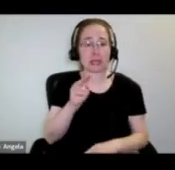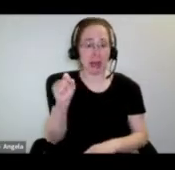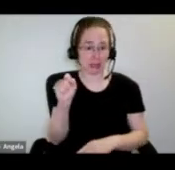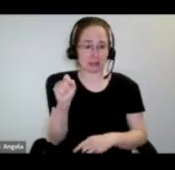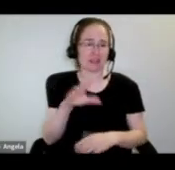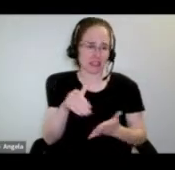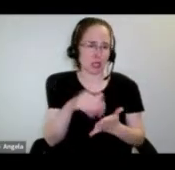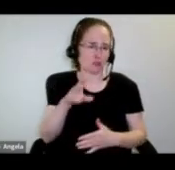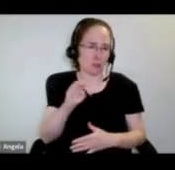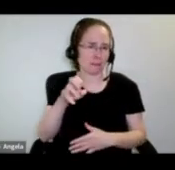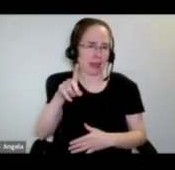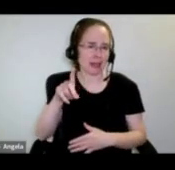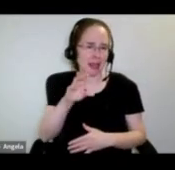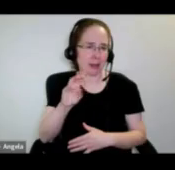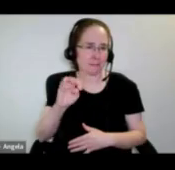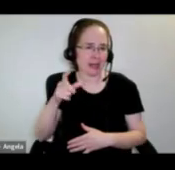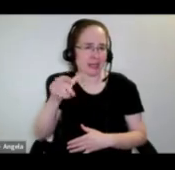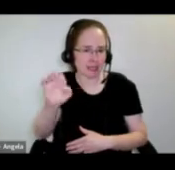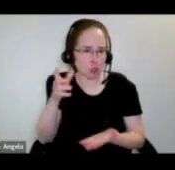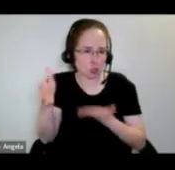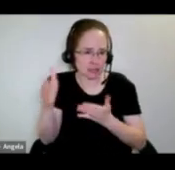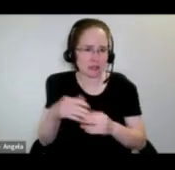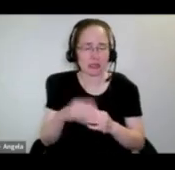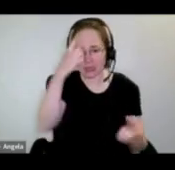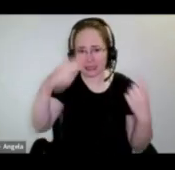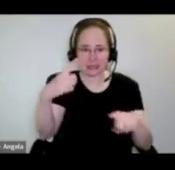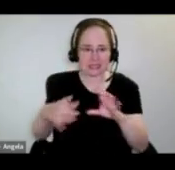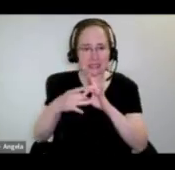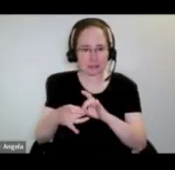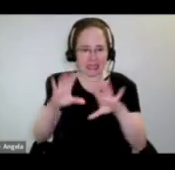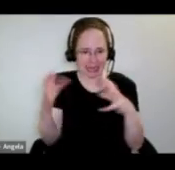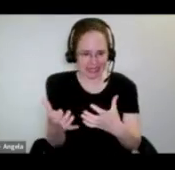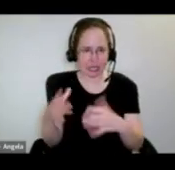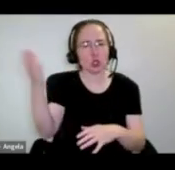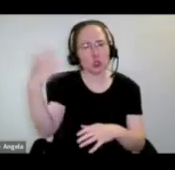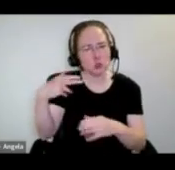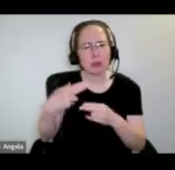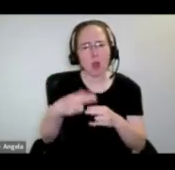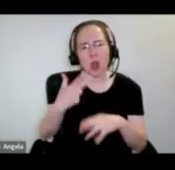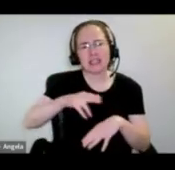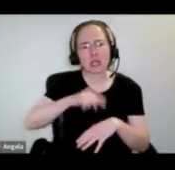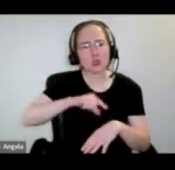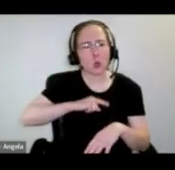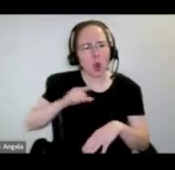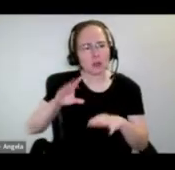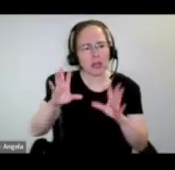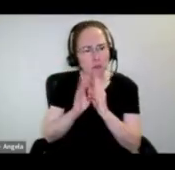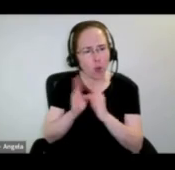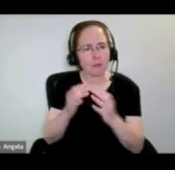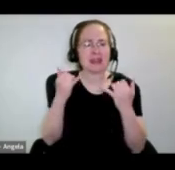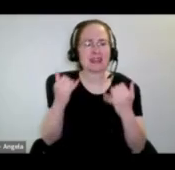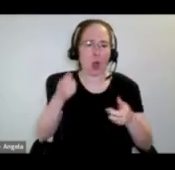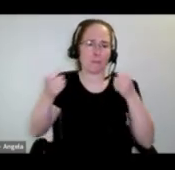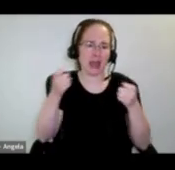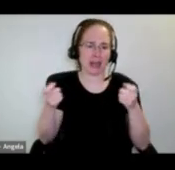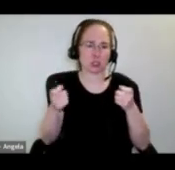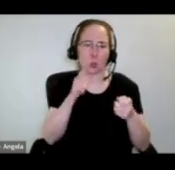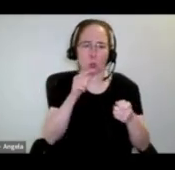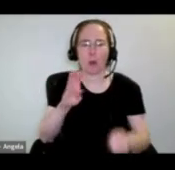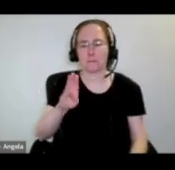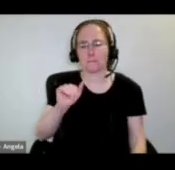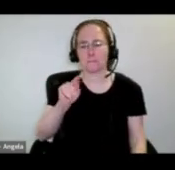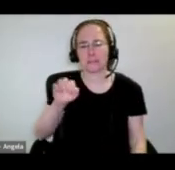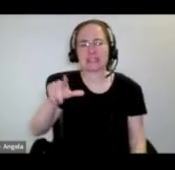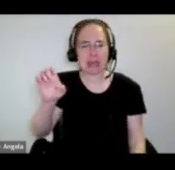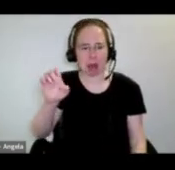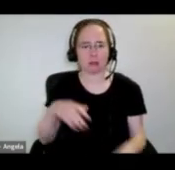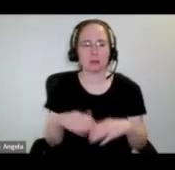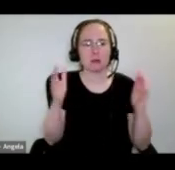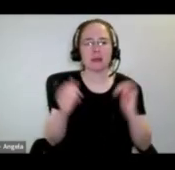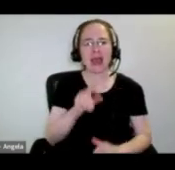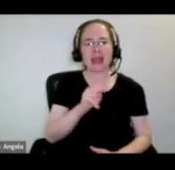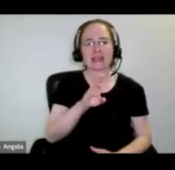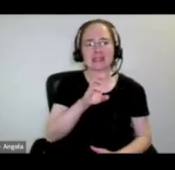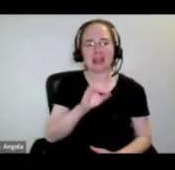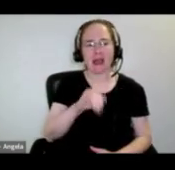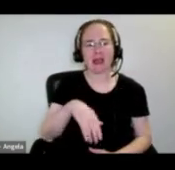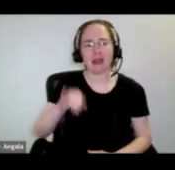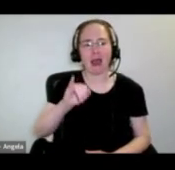Rosa Plasencia: NCI measures are endorsed by the CMS, which is the Centers for Medicaid and Medicaid Services, consensus-Based Entity, which used to be the National Quality Forum and is now managed by Battelle.